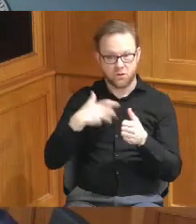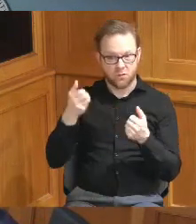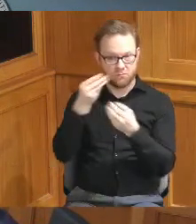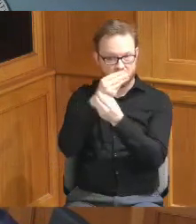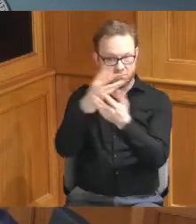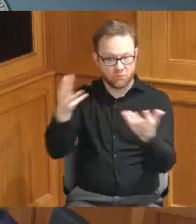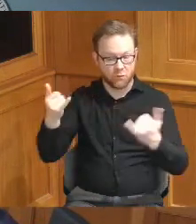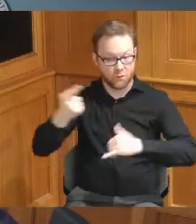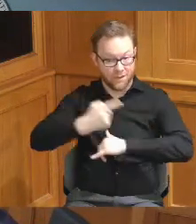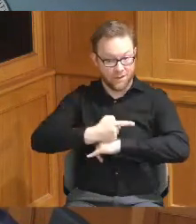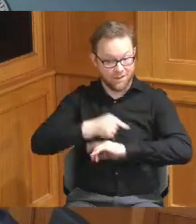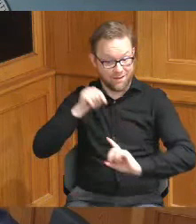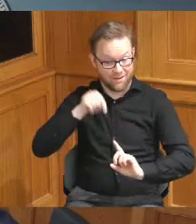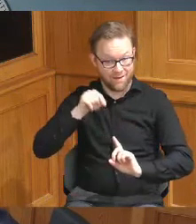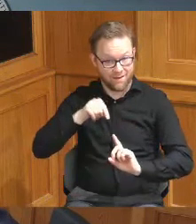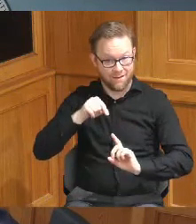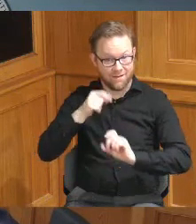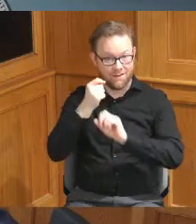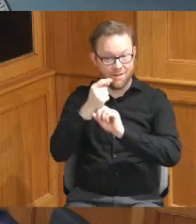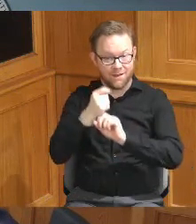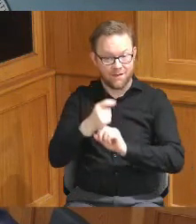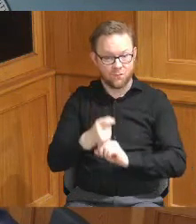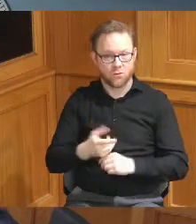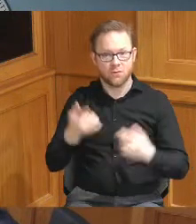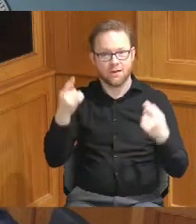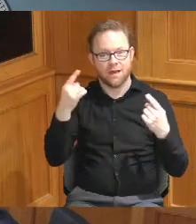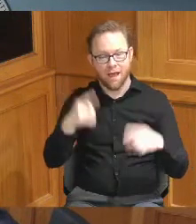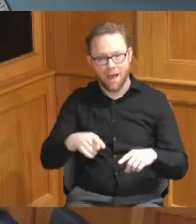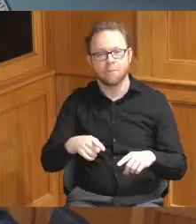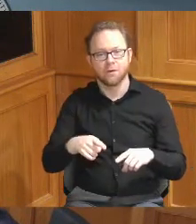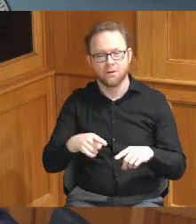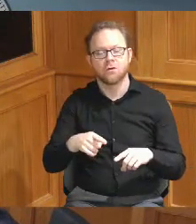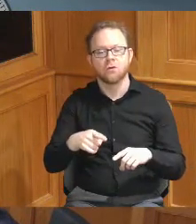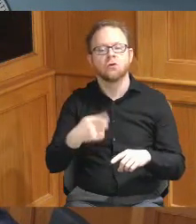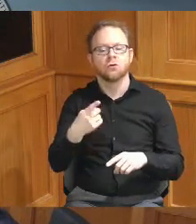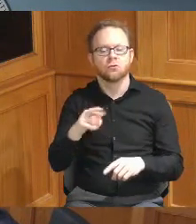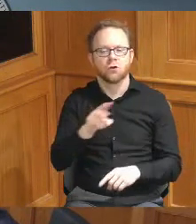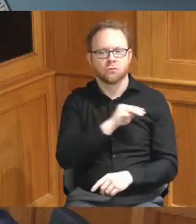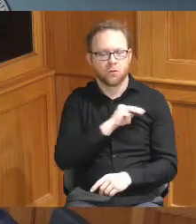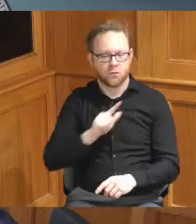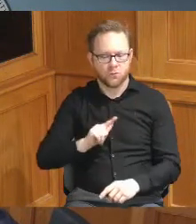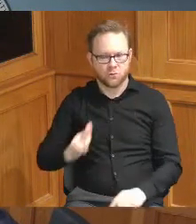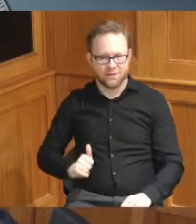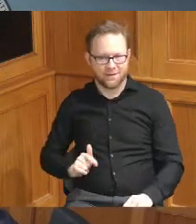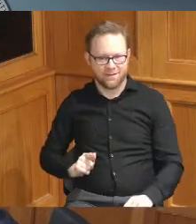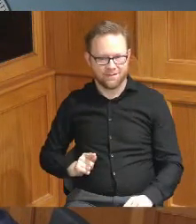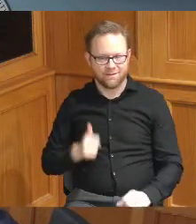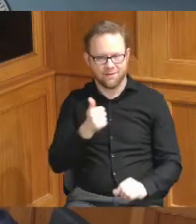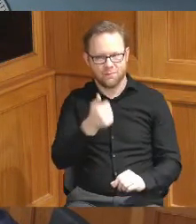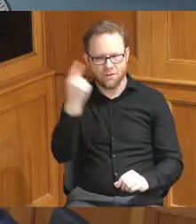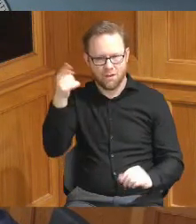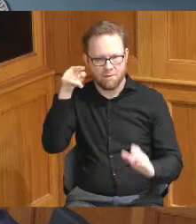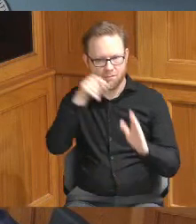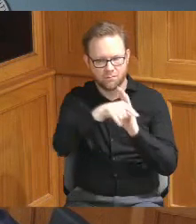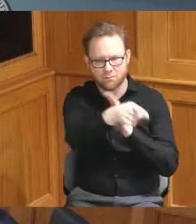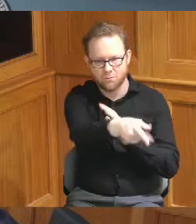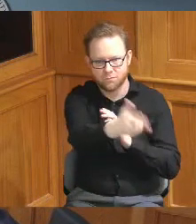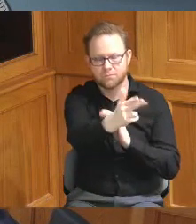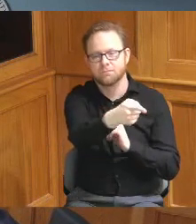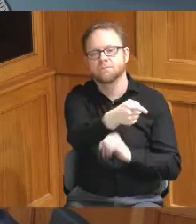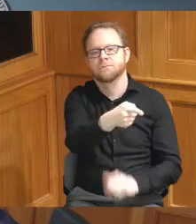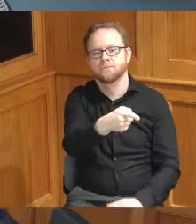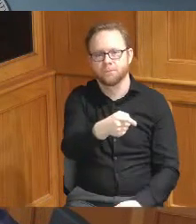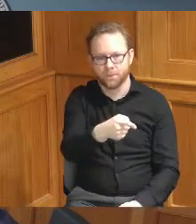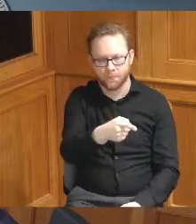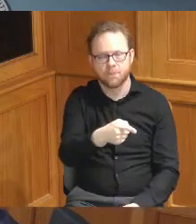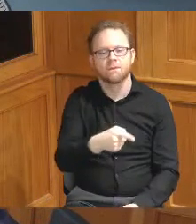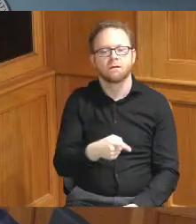just the anniversary of the assassination of Dr Martin Luther King Jr and the impact that Dr King